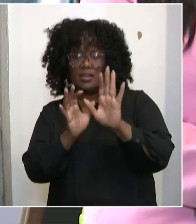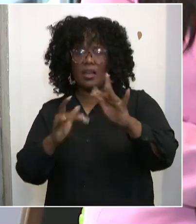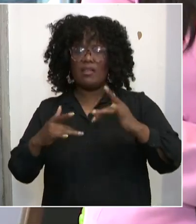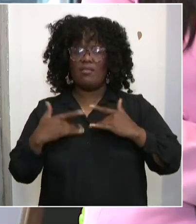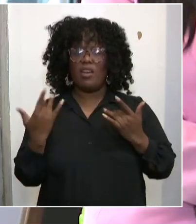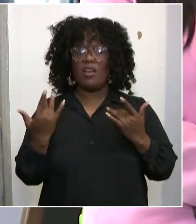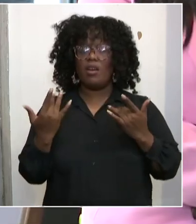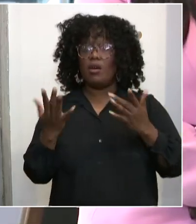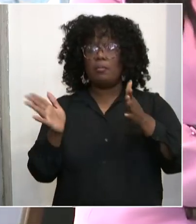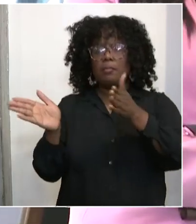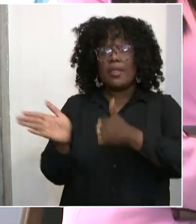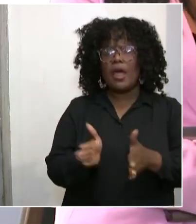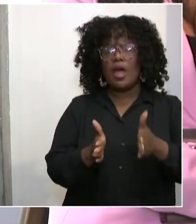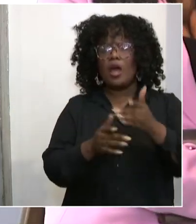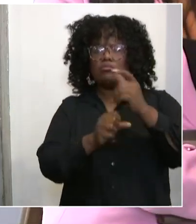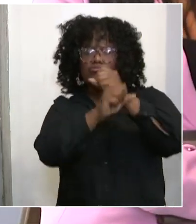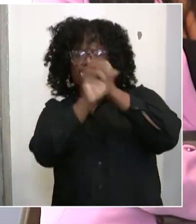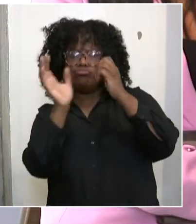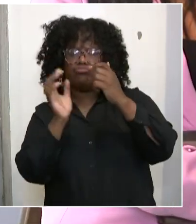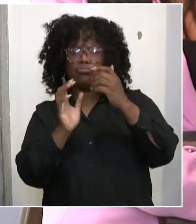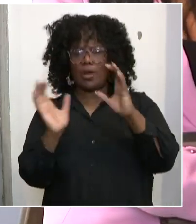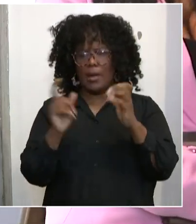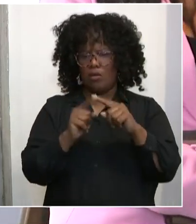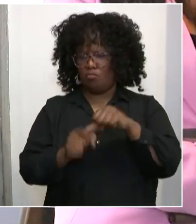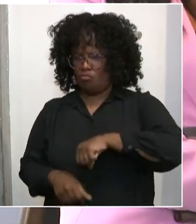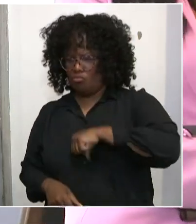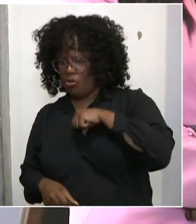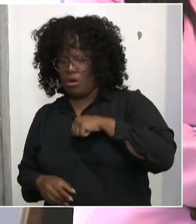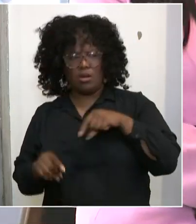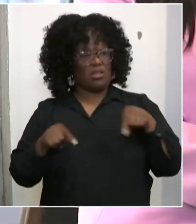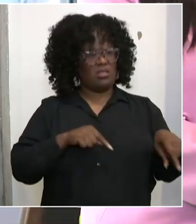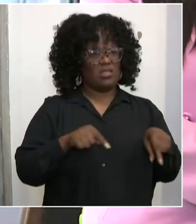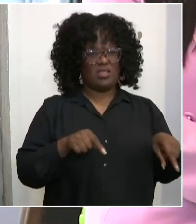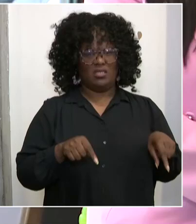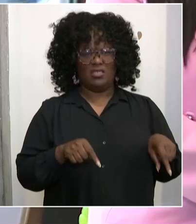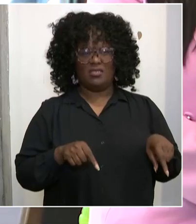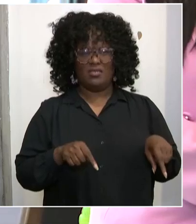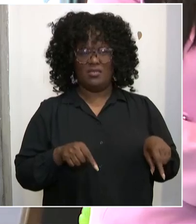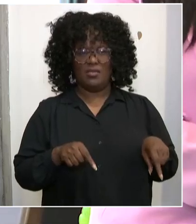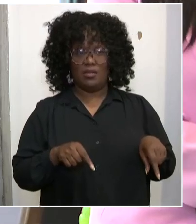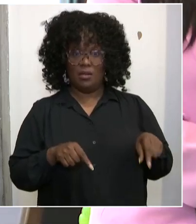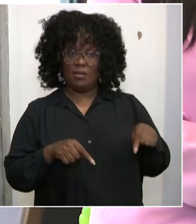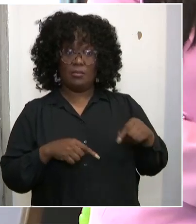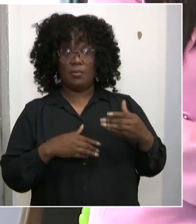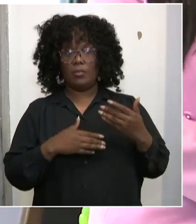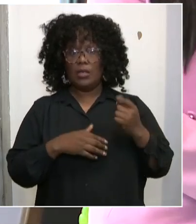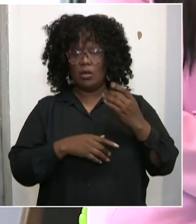You had about 6 weeks to do this for 250. No, the Army 250. It's been a long time, uh,